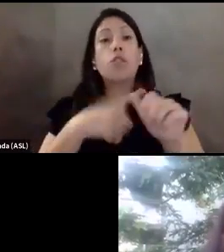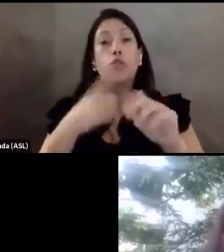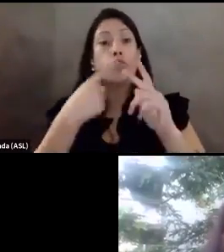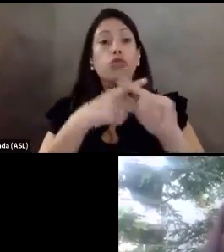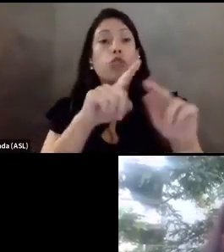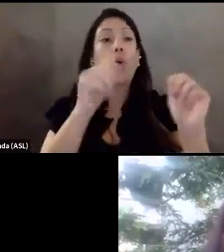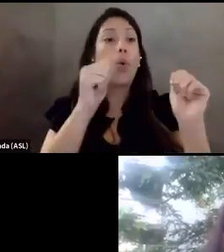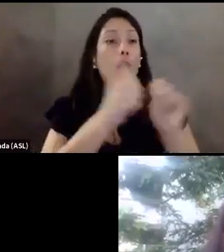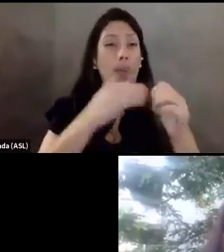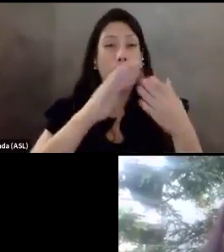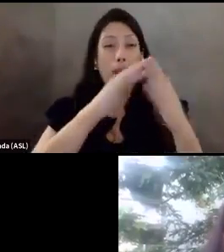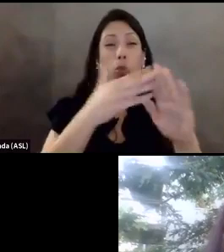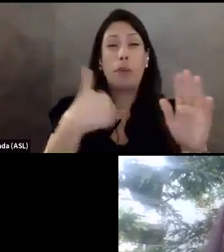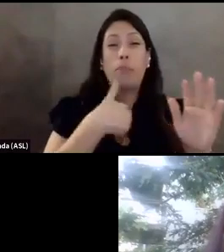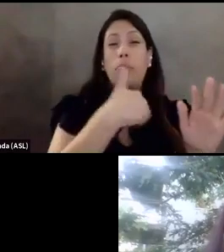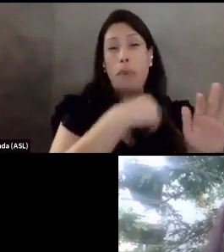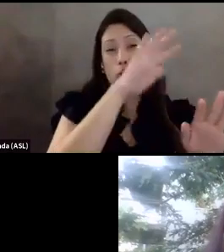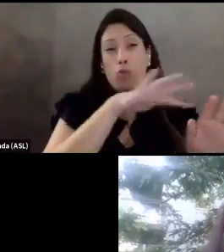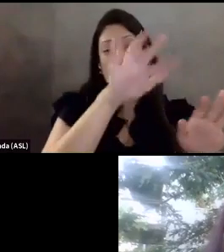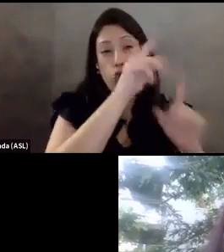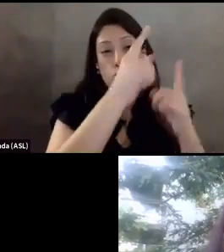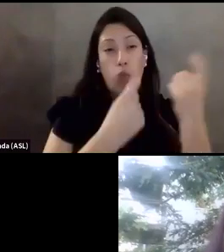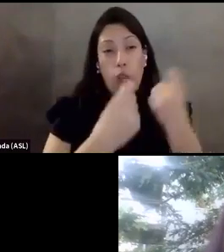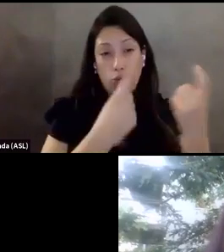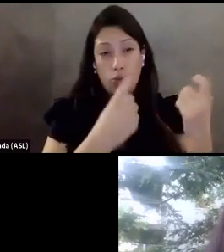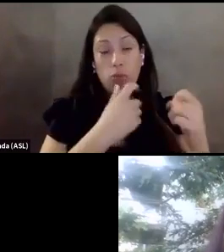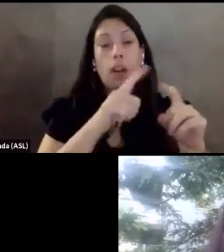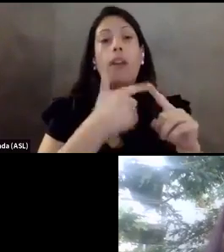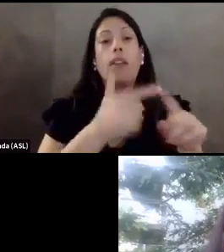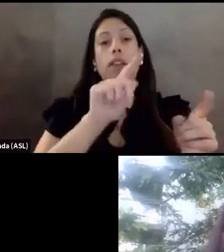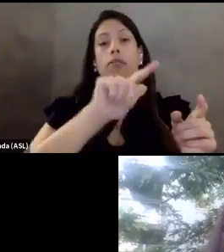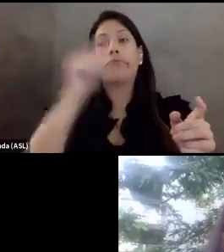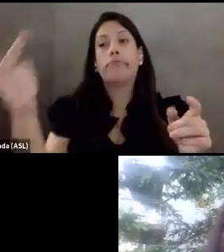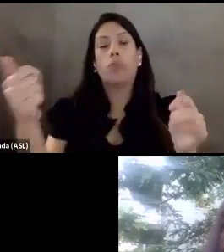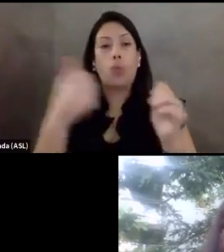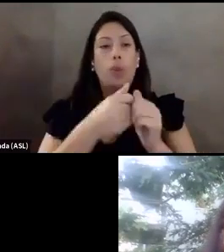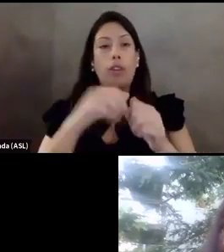And first one is.